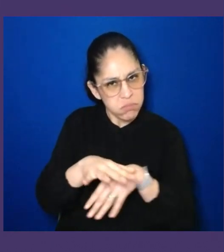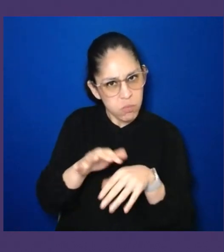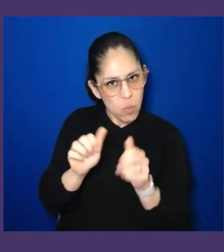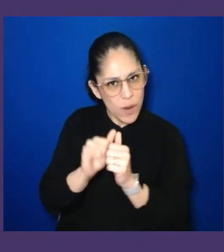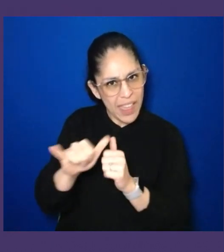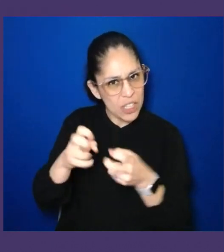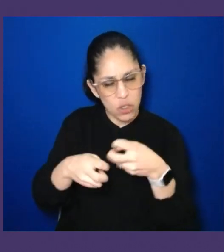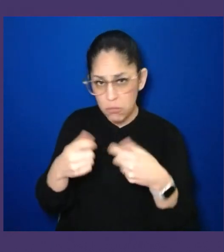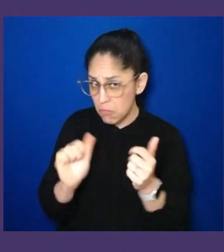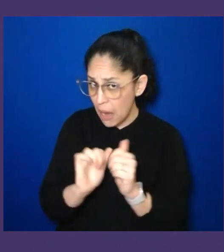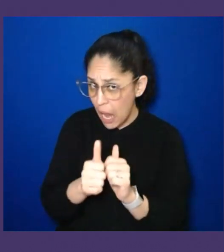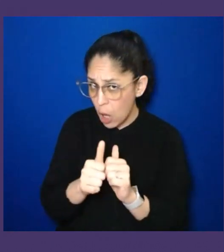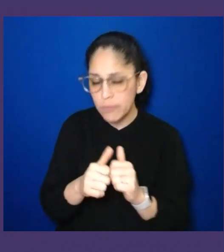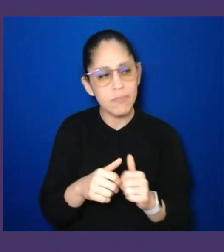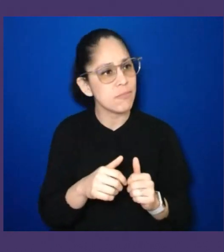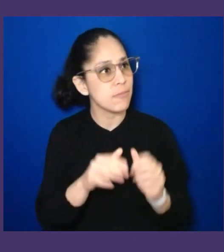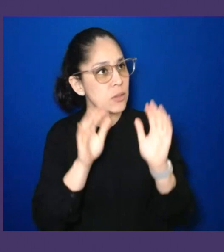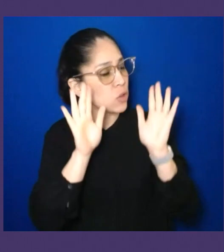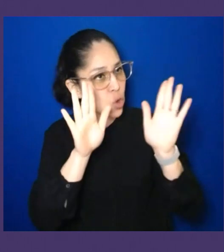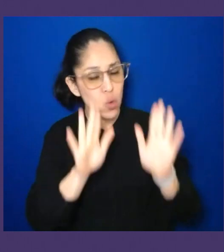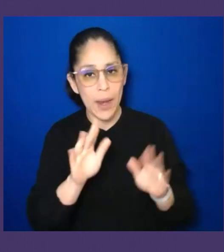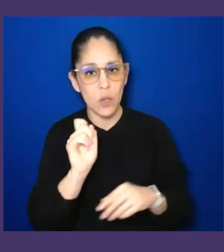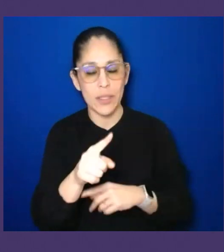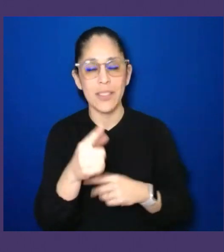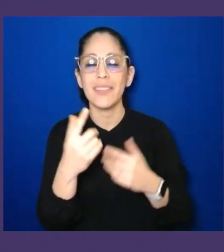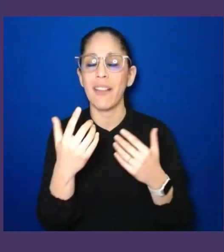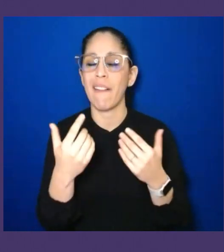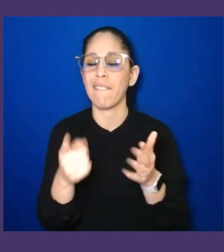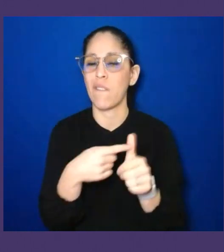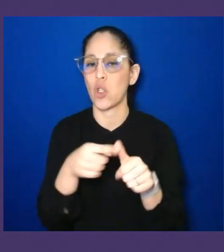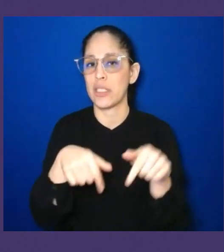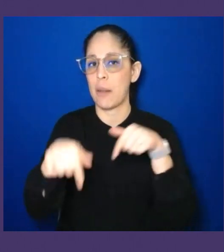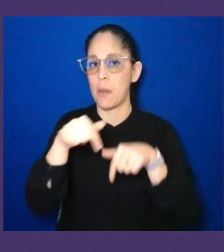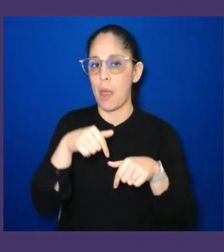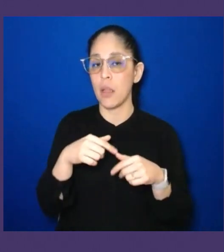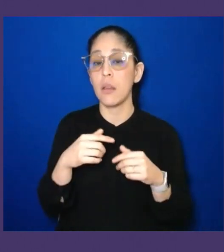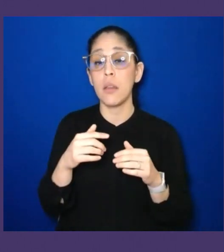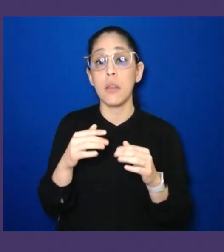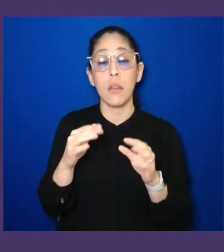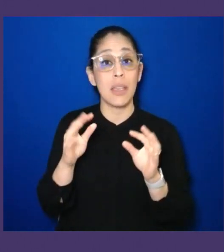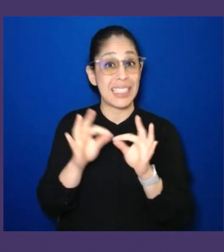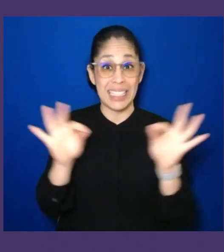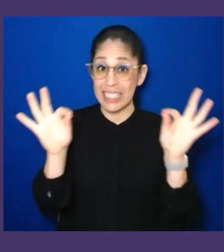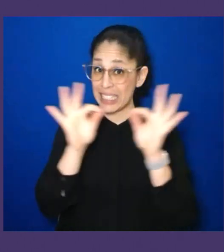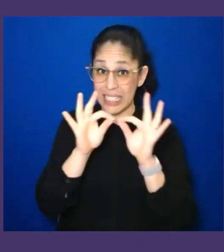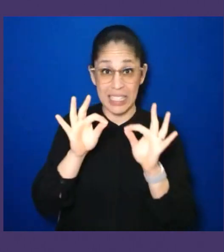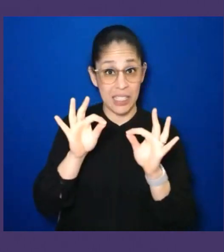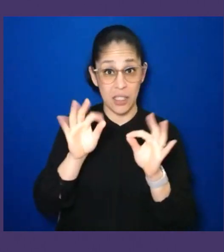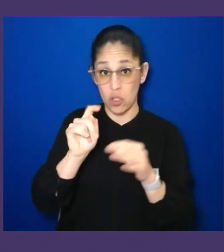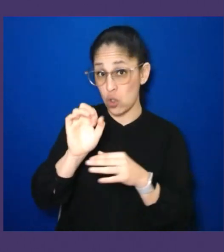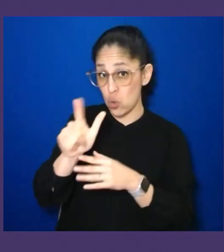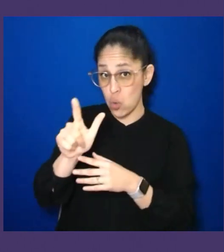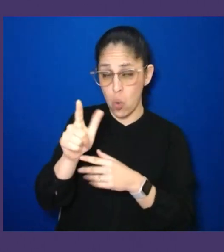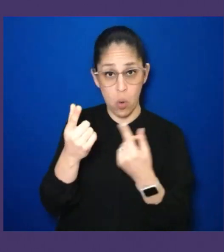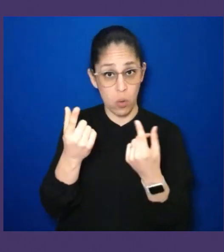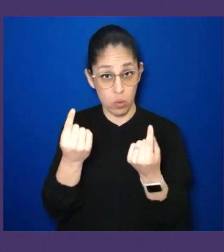Let me take a step back and say that one of our key instruments that we use to assess disability inclusion in